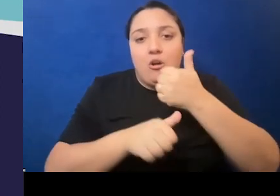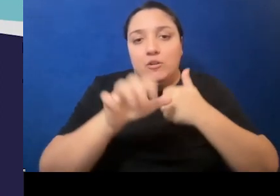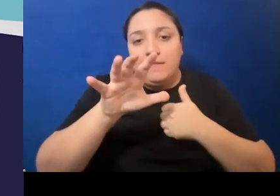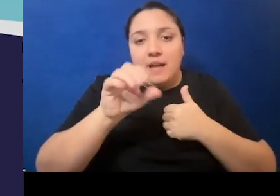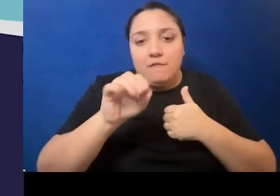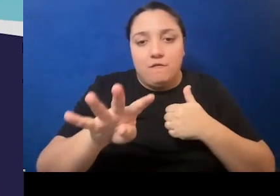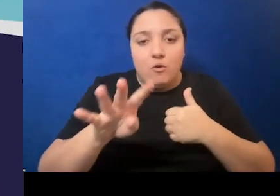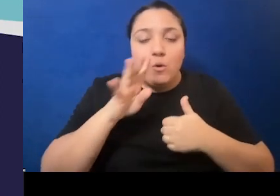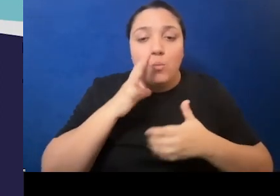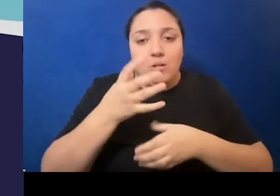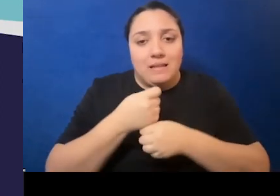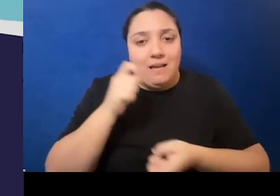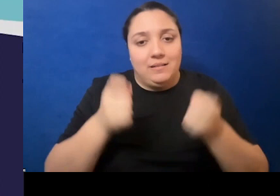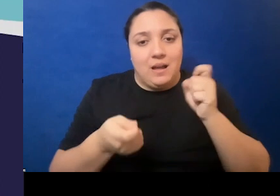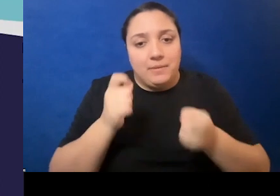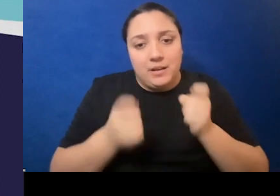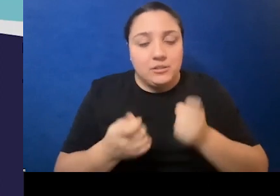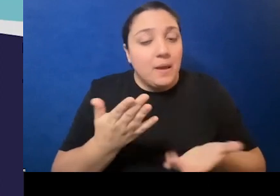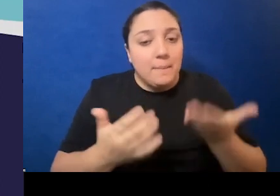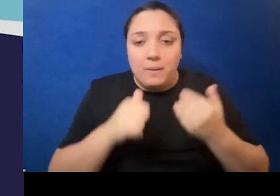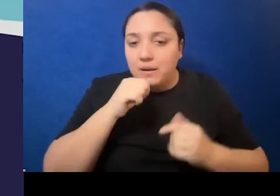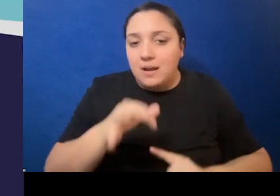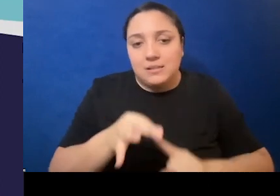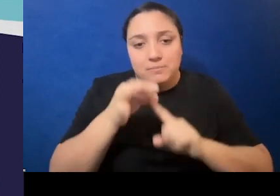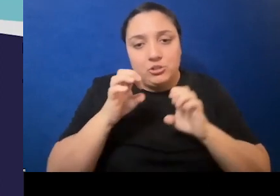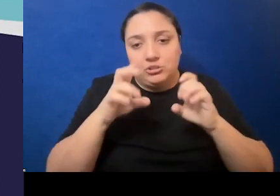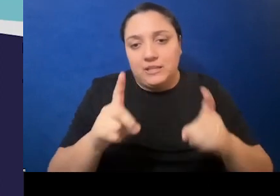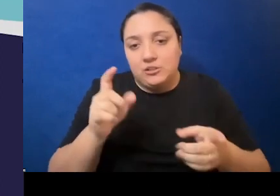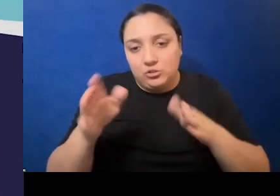IT IS A BROAD STANDARD.